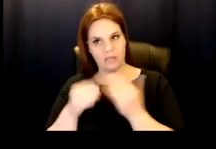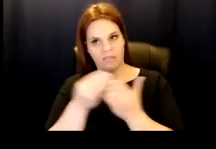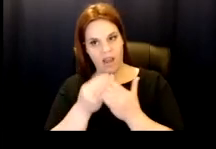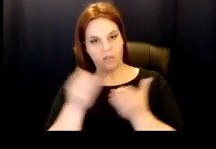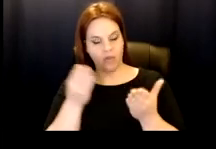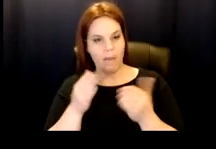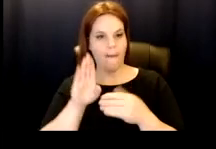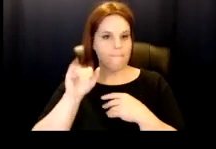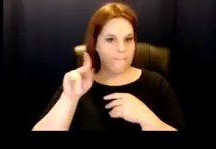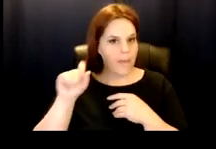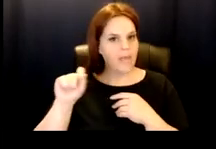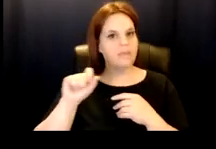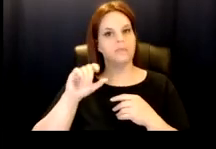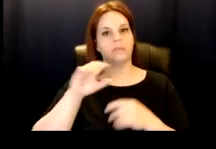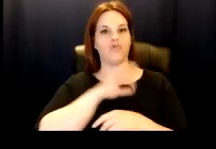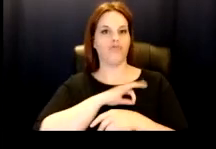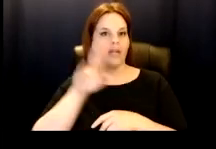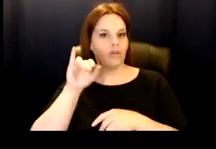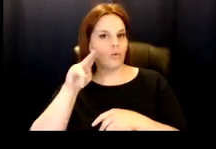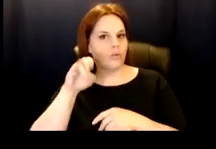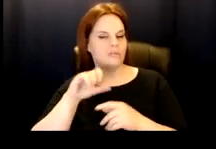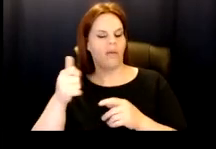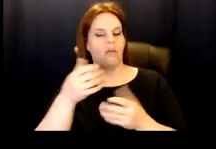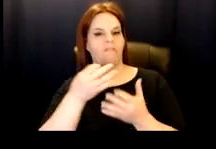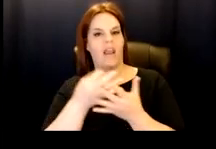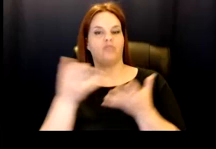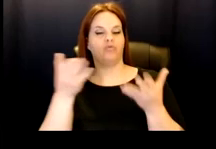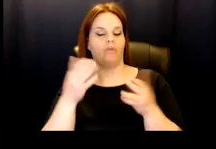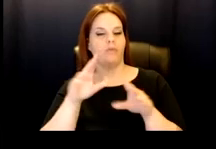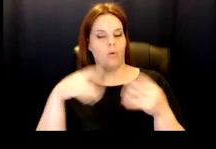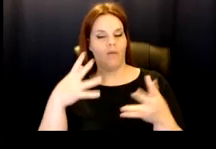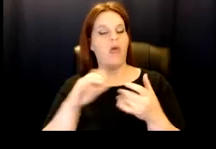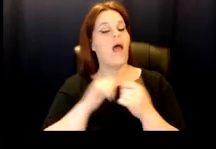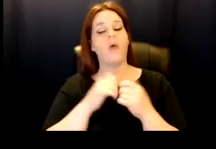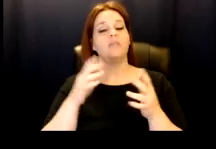unions and other financial service providers. How is the financial service community engaged